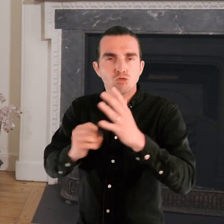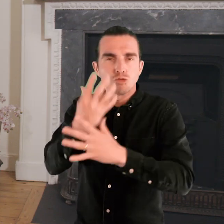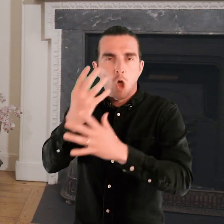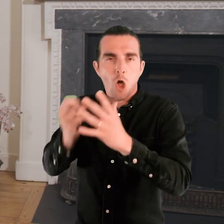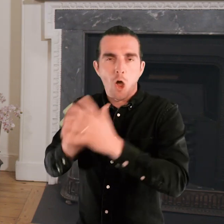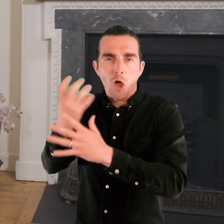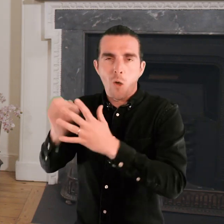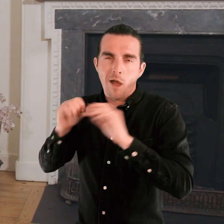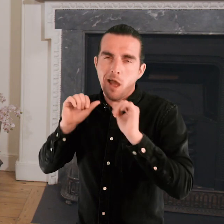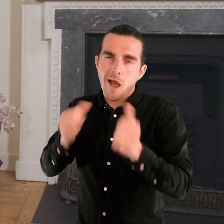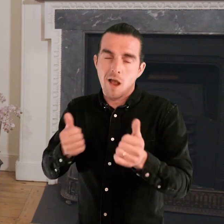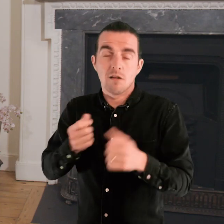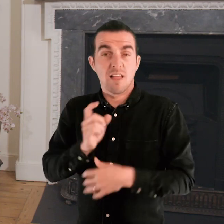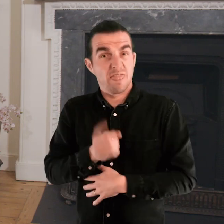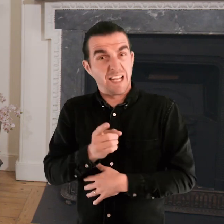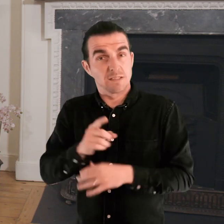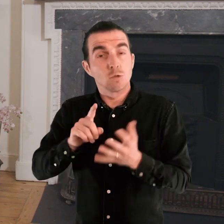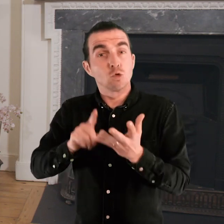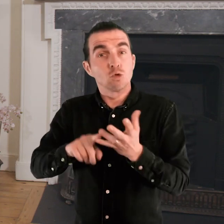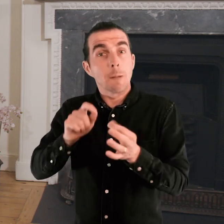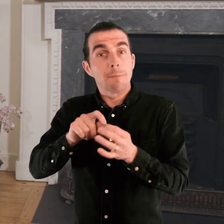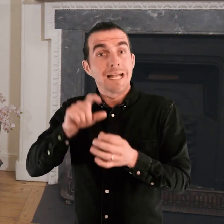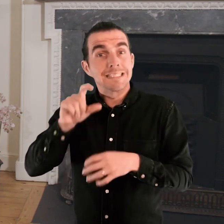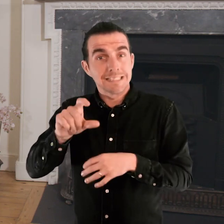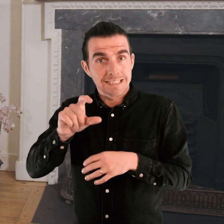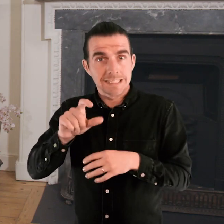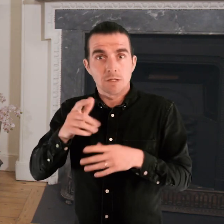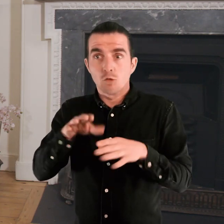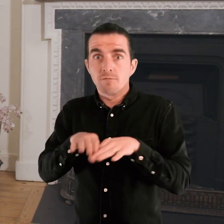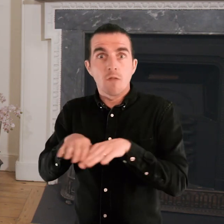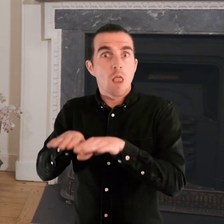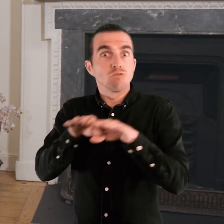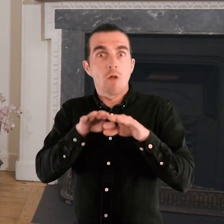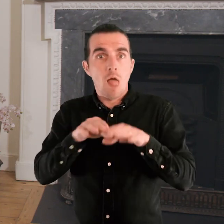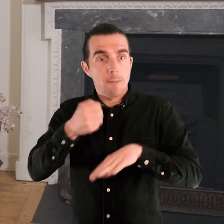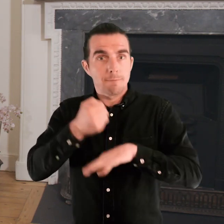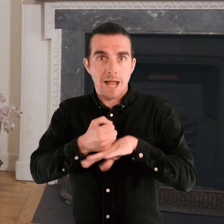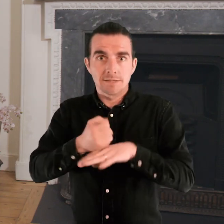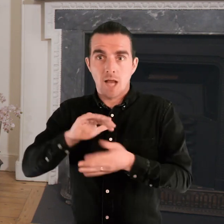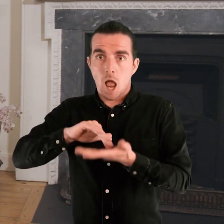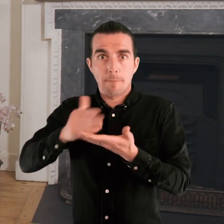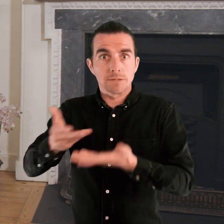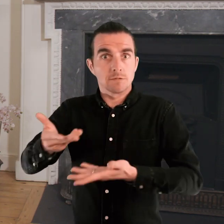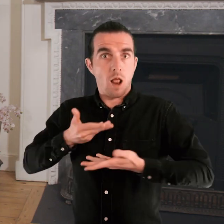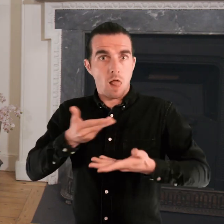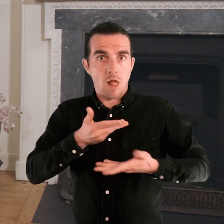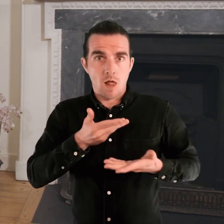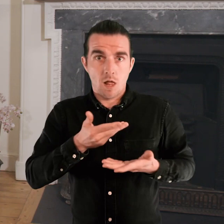That’s what a UBC does. That's what a Universal Basic Capital does. It takes the wealth of one generation